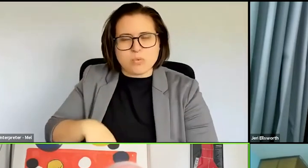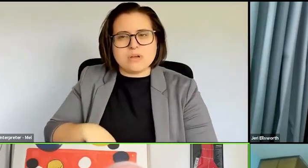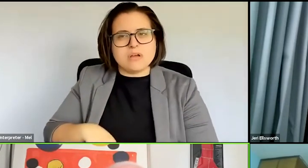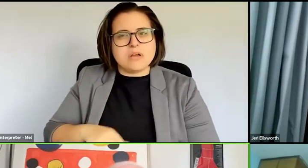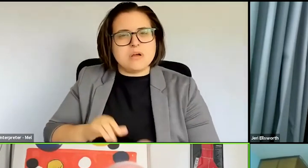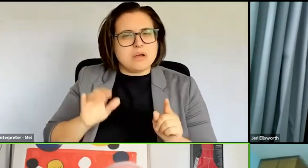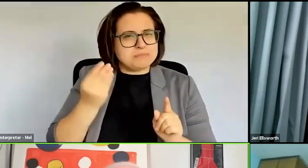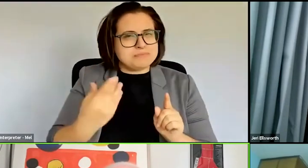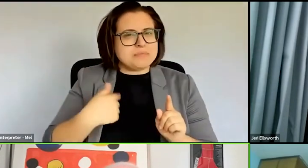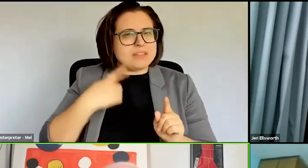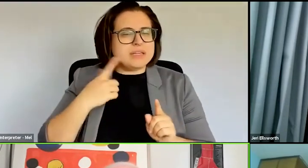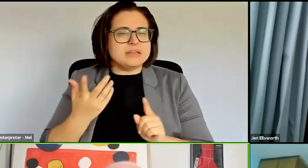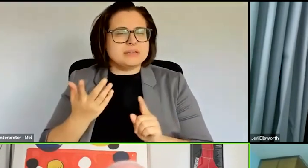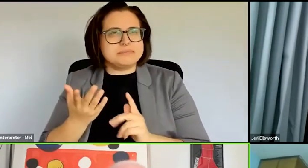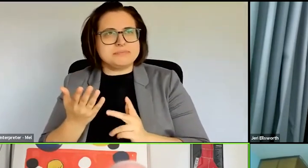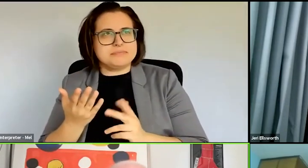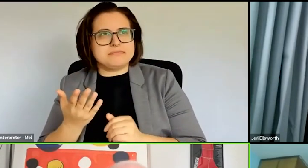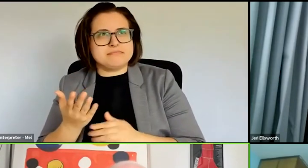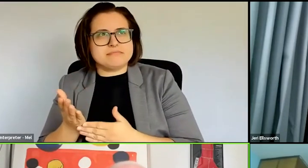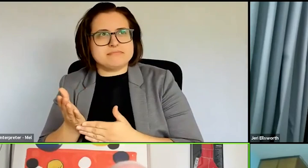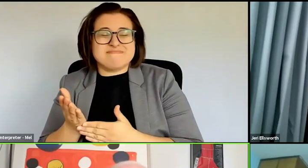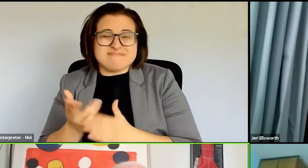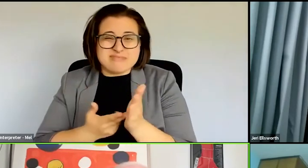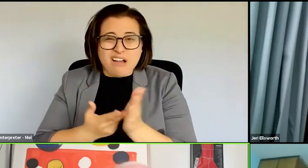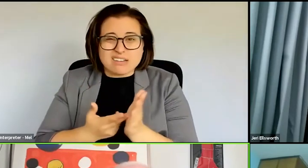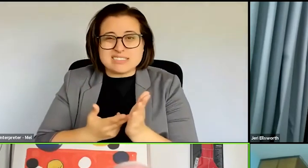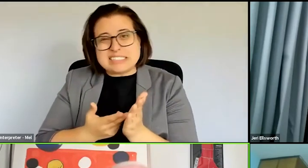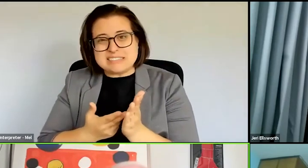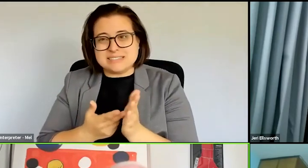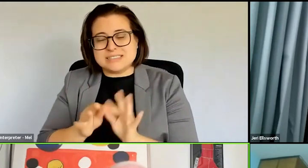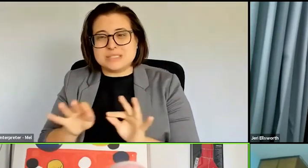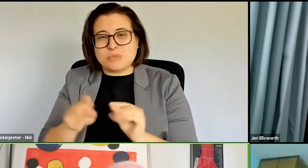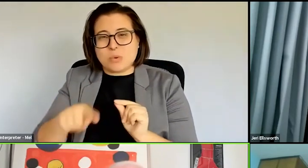think is important in some levels for them not to understand it. Now there are consequences to that,